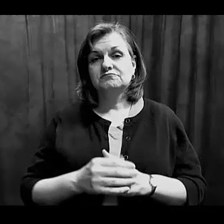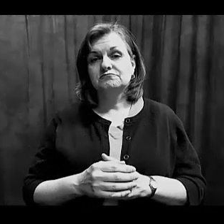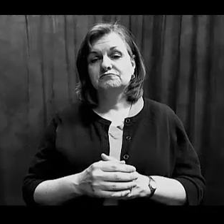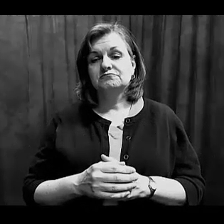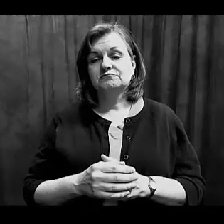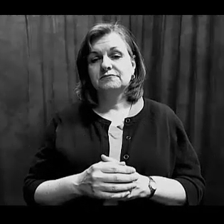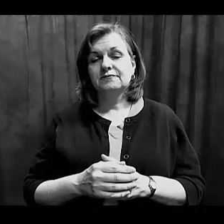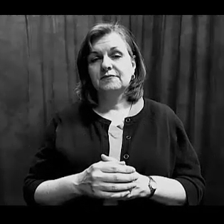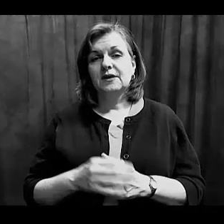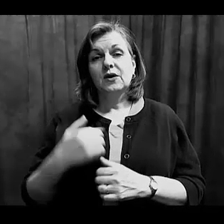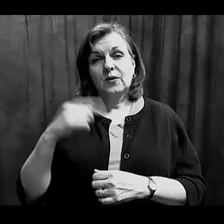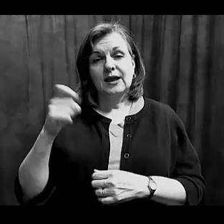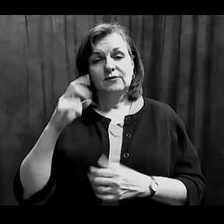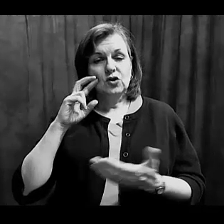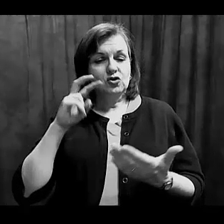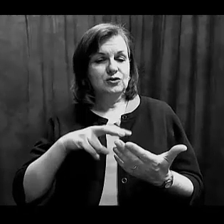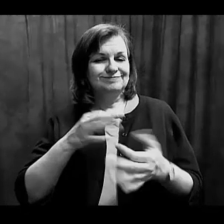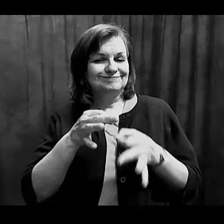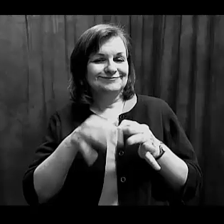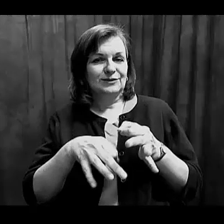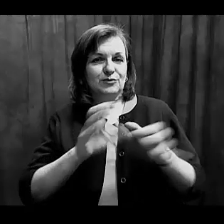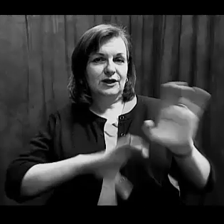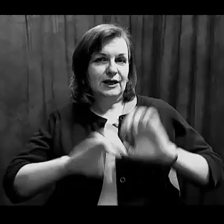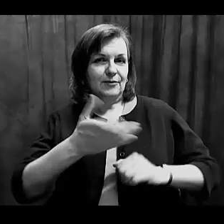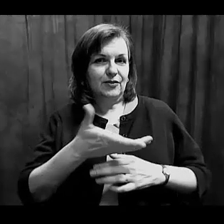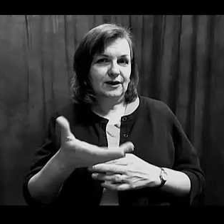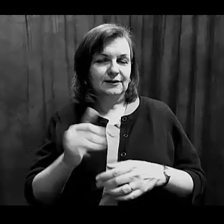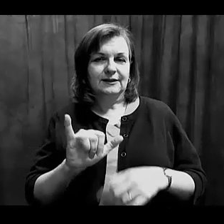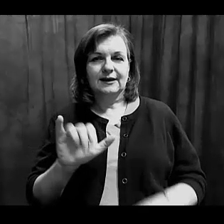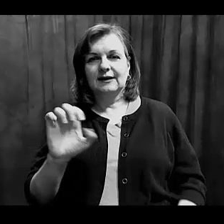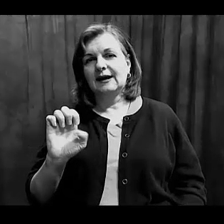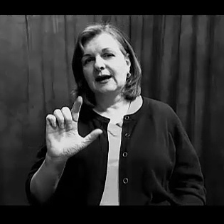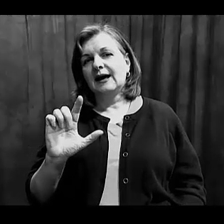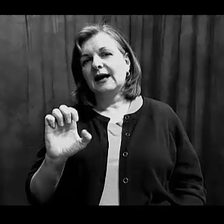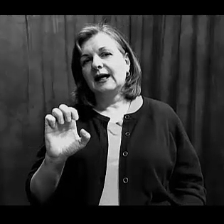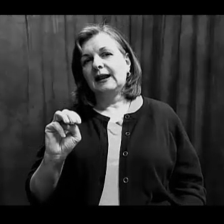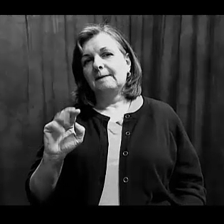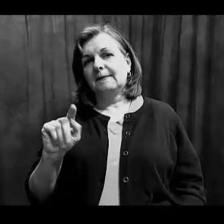what it is so we have to look at the simple chemical things like elements and atoms and